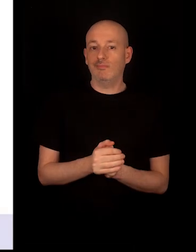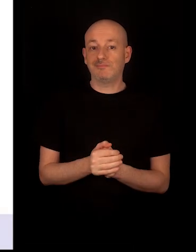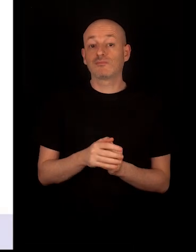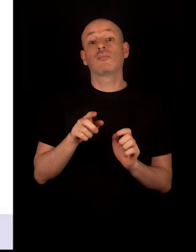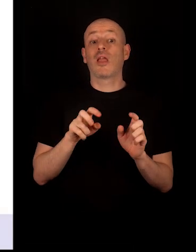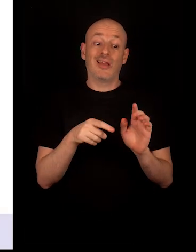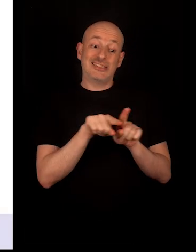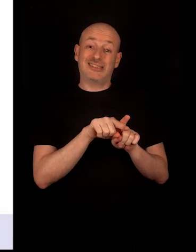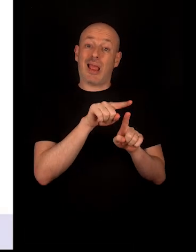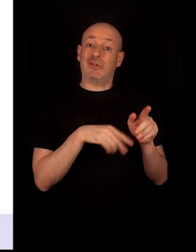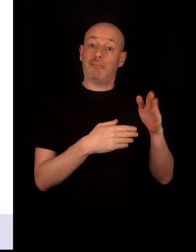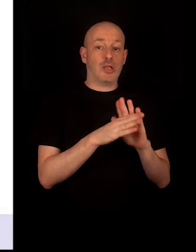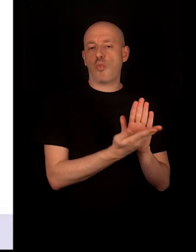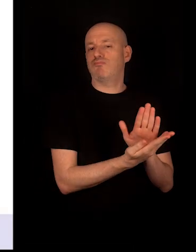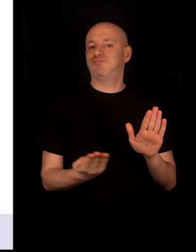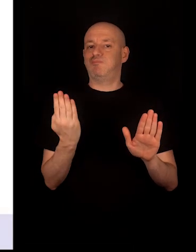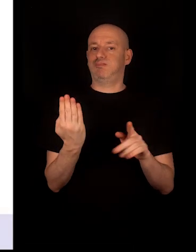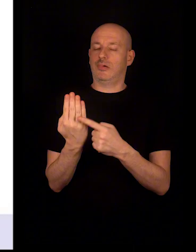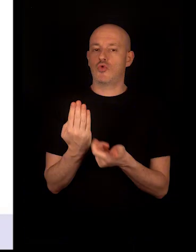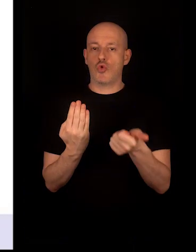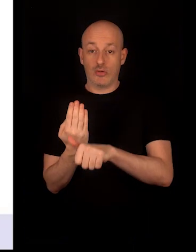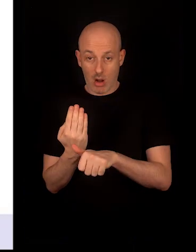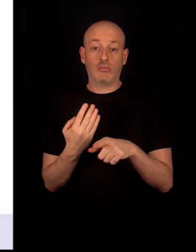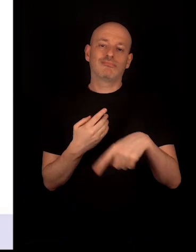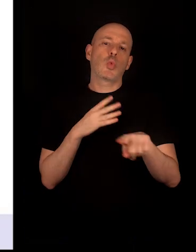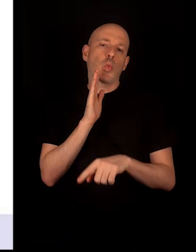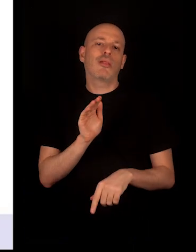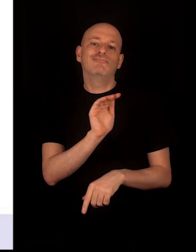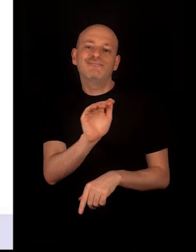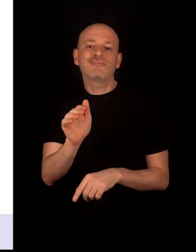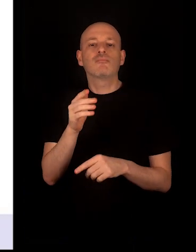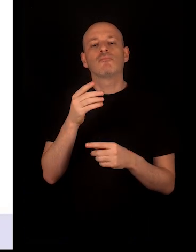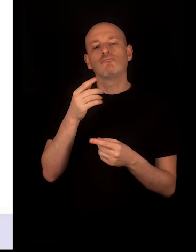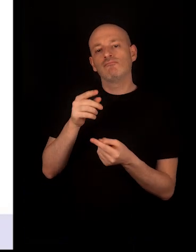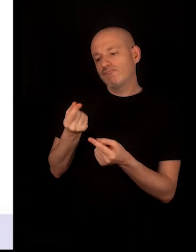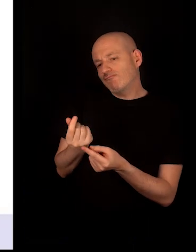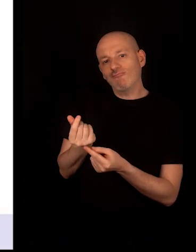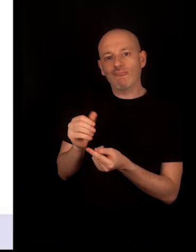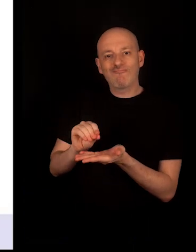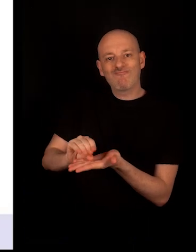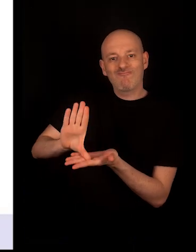It can be a separate document for that. And in case we will ask also for a formal quote